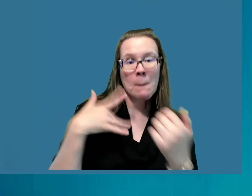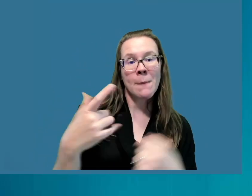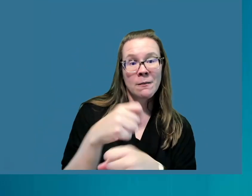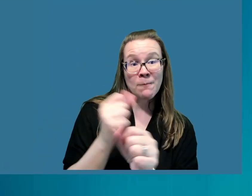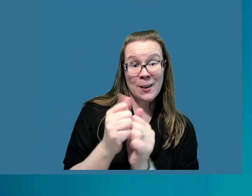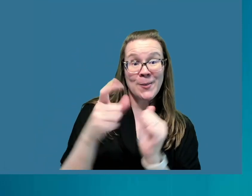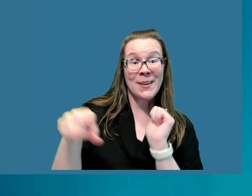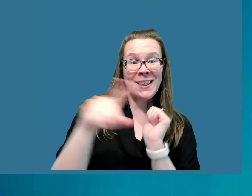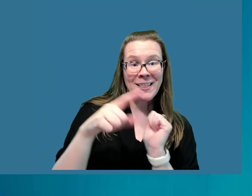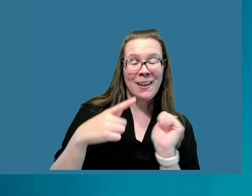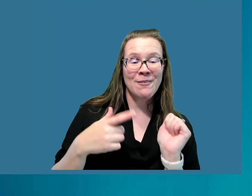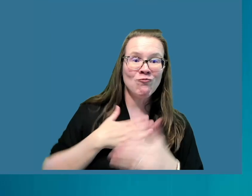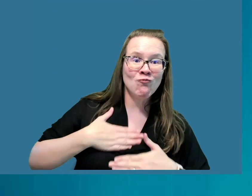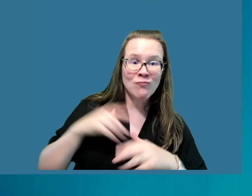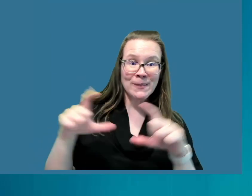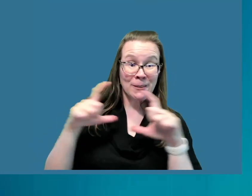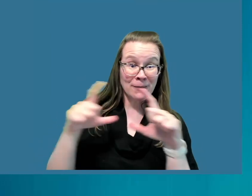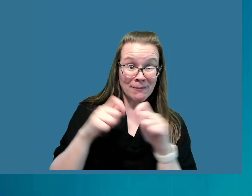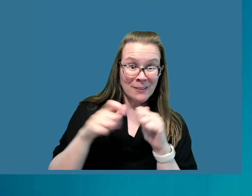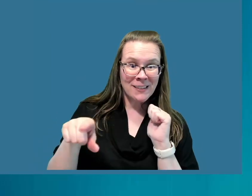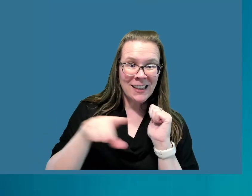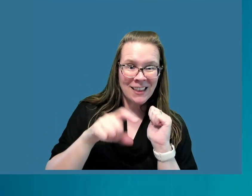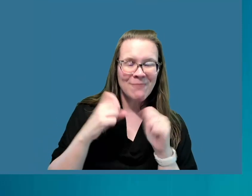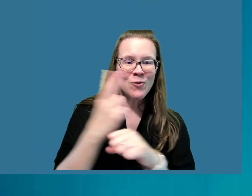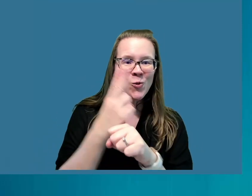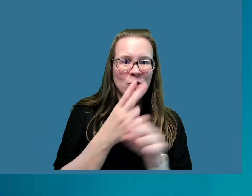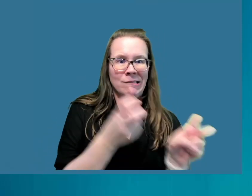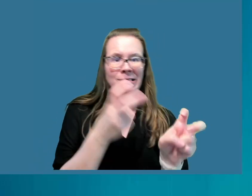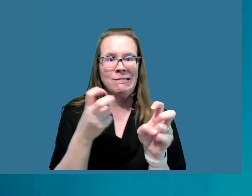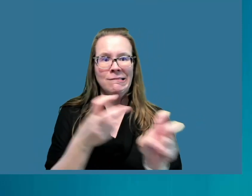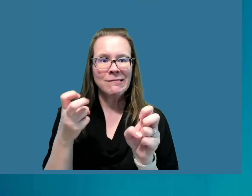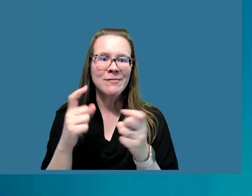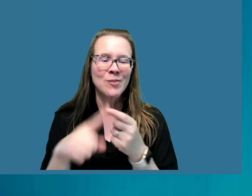um, and showing you what I do. So this is kind of retrospective, and, hopefully,